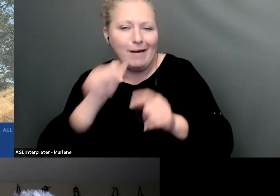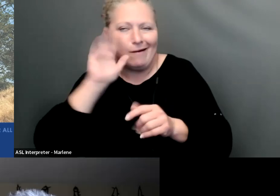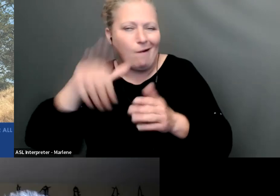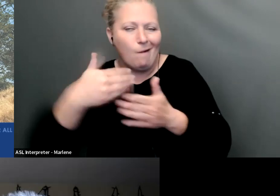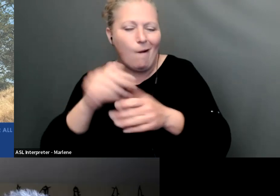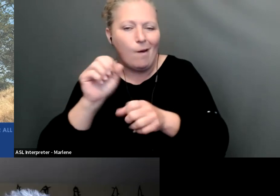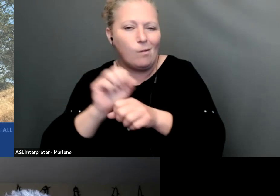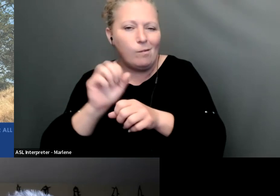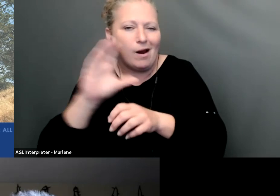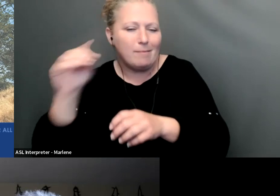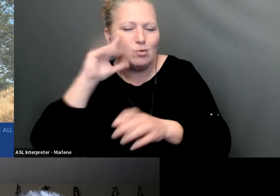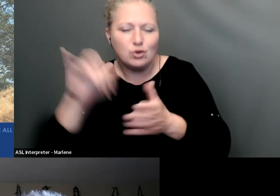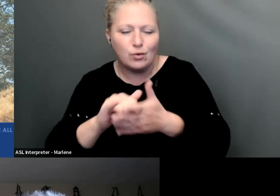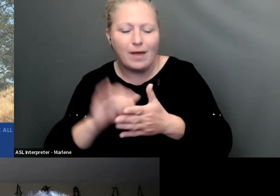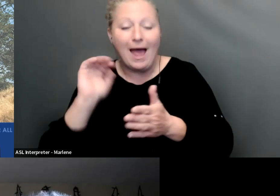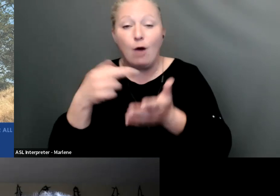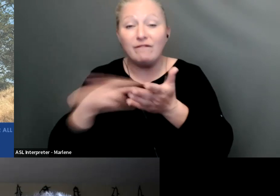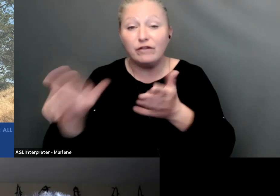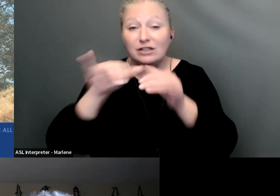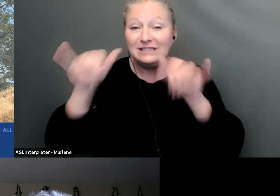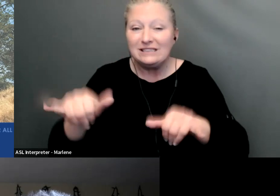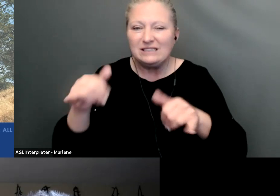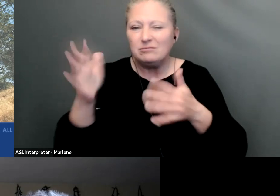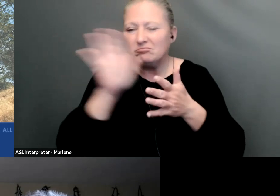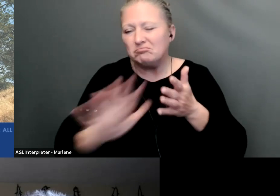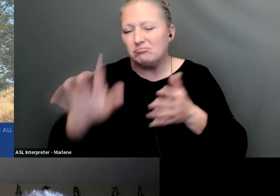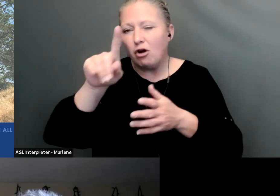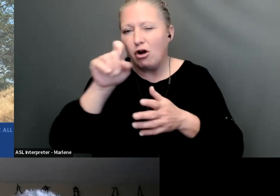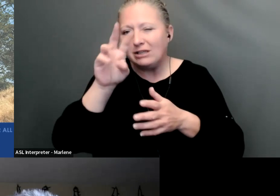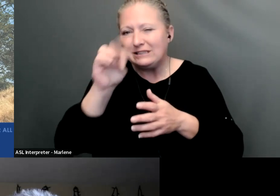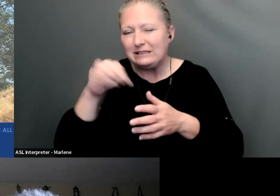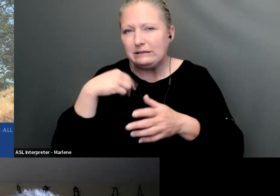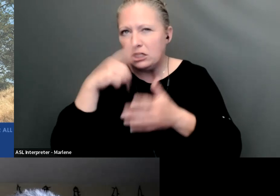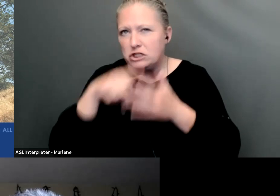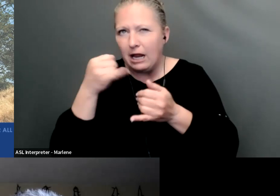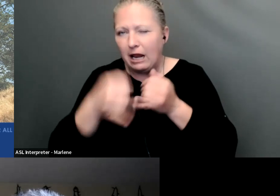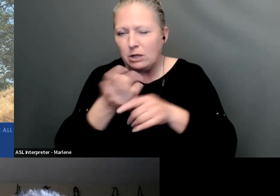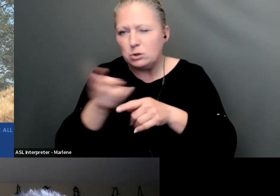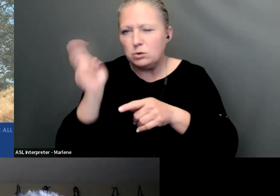Our referral system has I don't think about 160 the last time I checked a couple of weeks ago